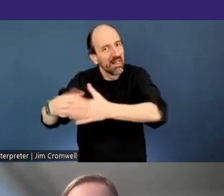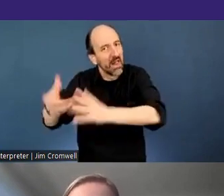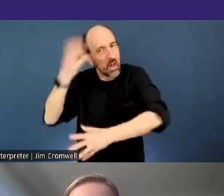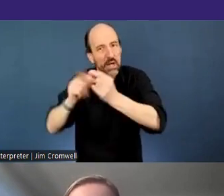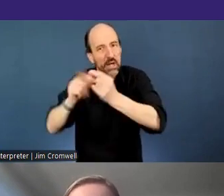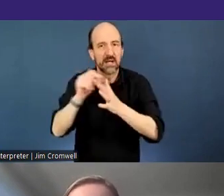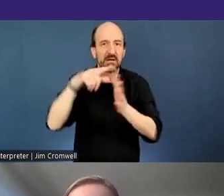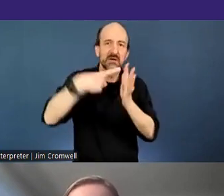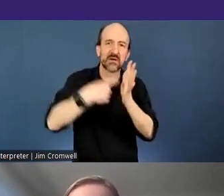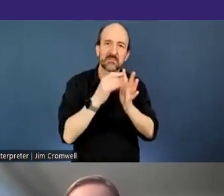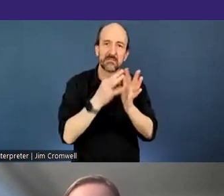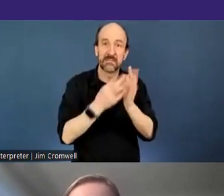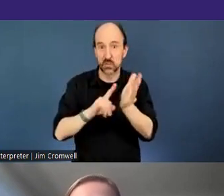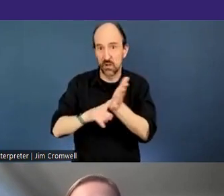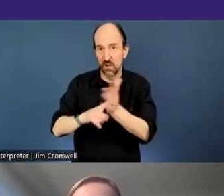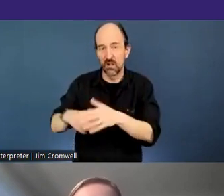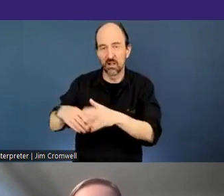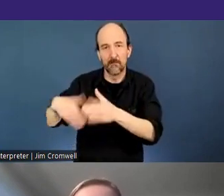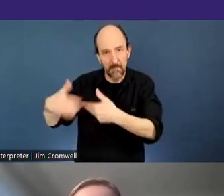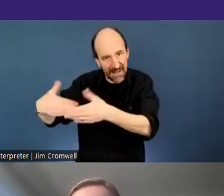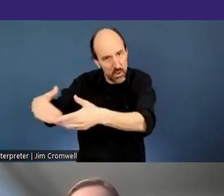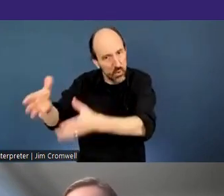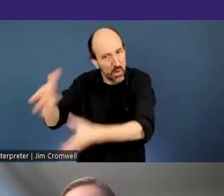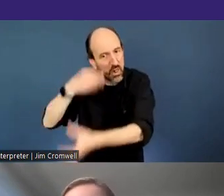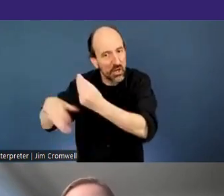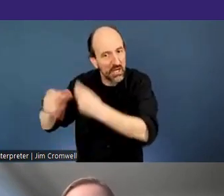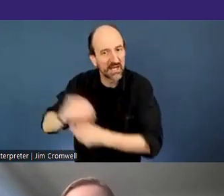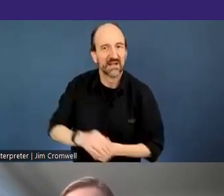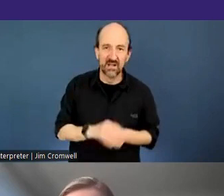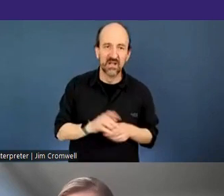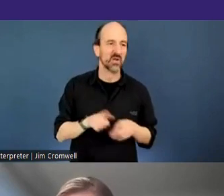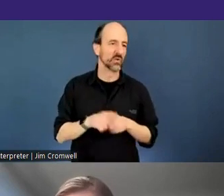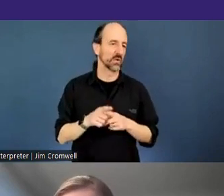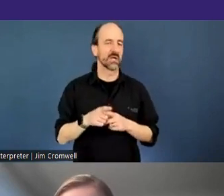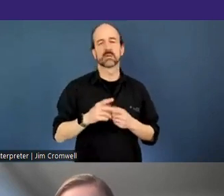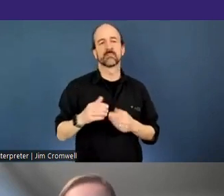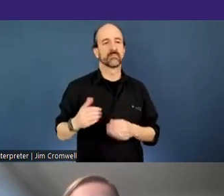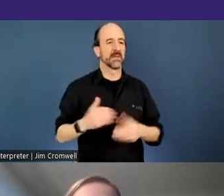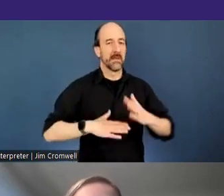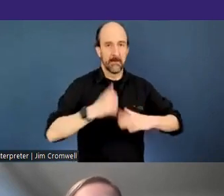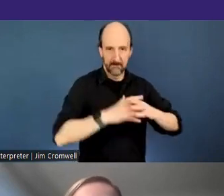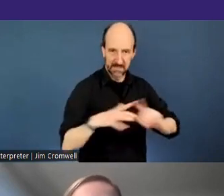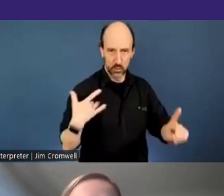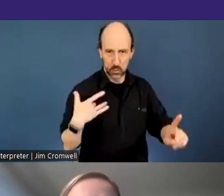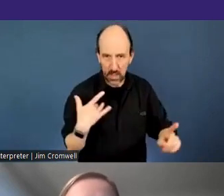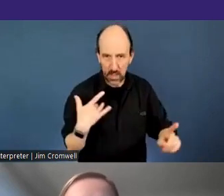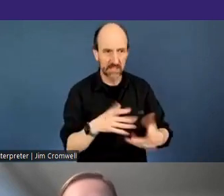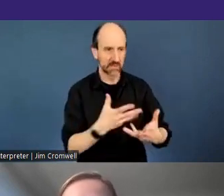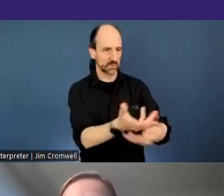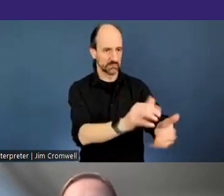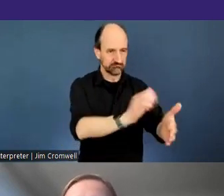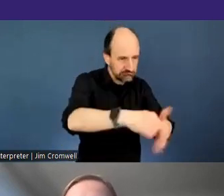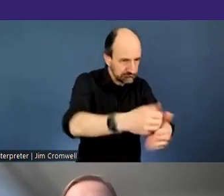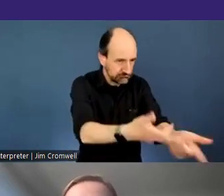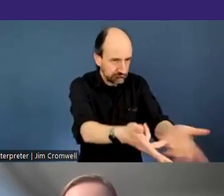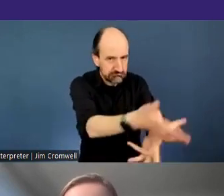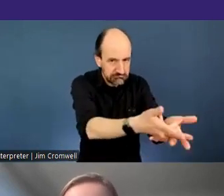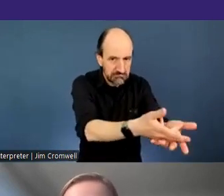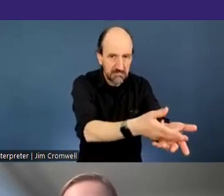hard skills like building toilets or improving gardening methods, but it is about transformative learning